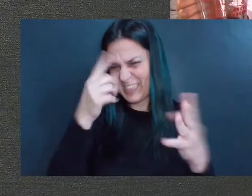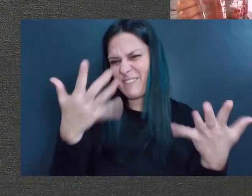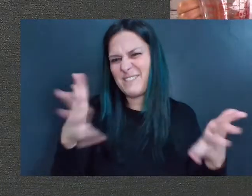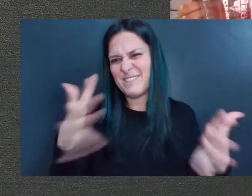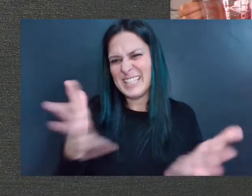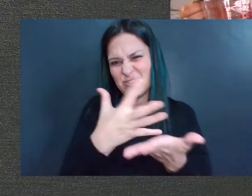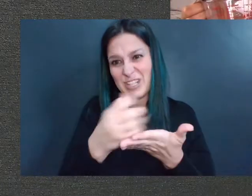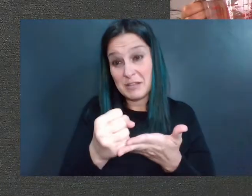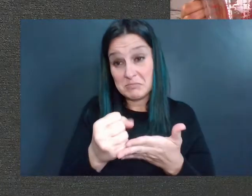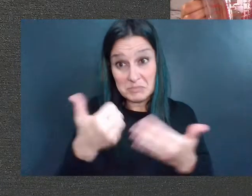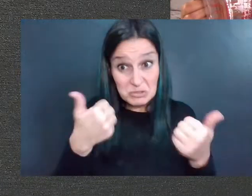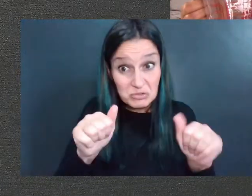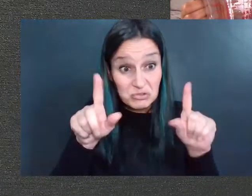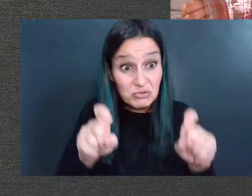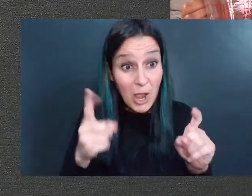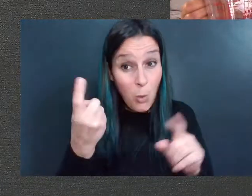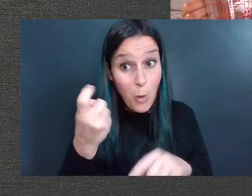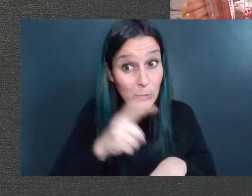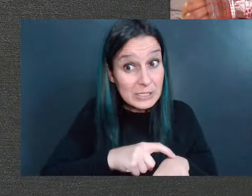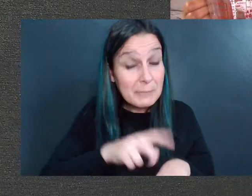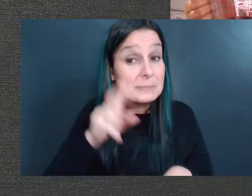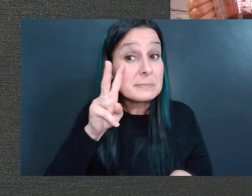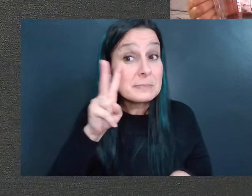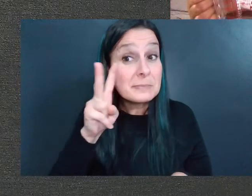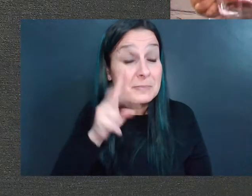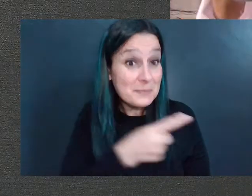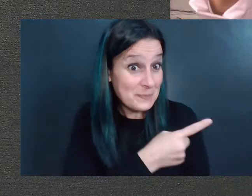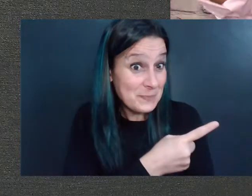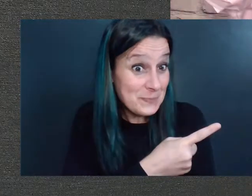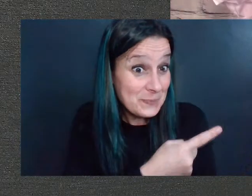Should we try one more time and see if anything else? Let's see.